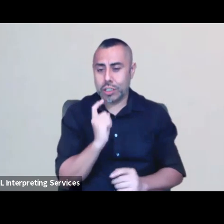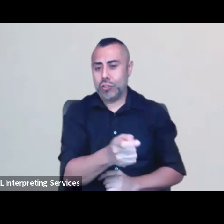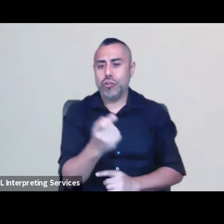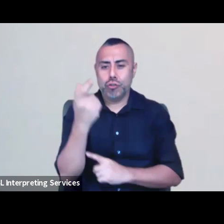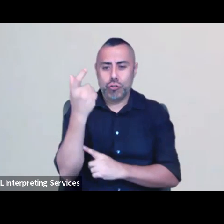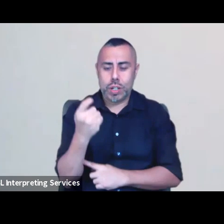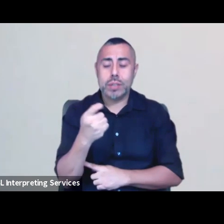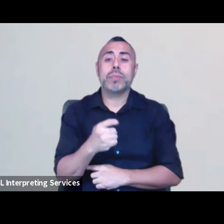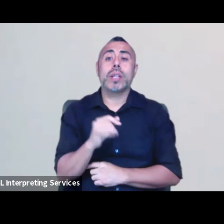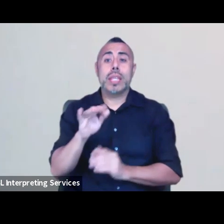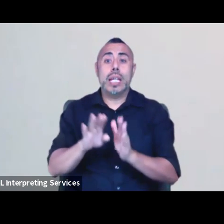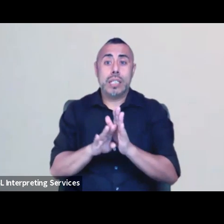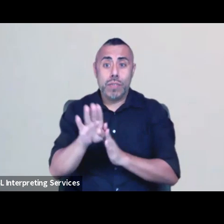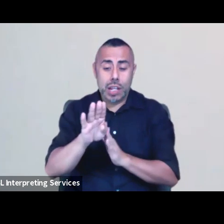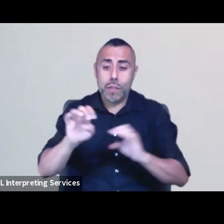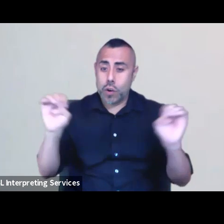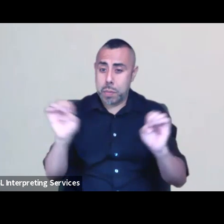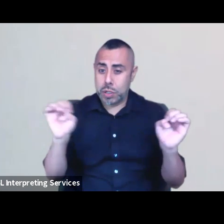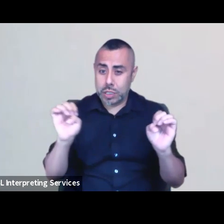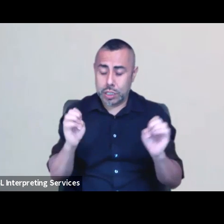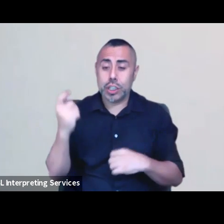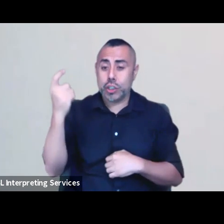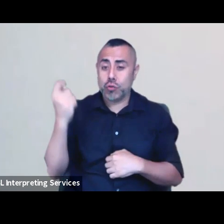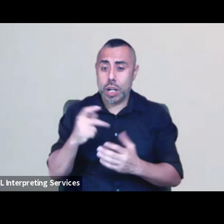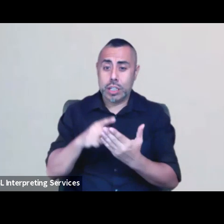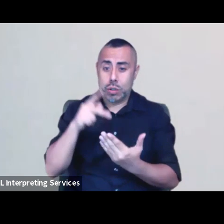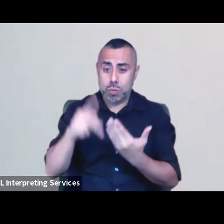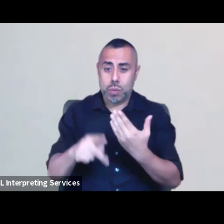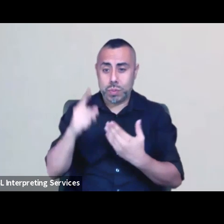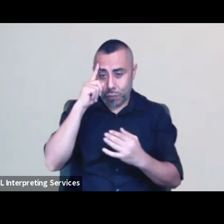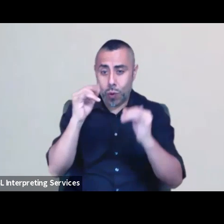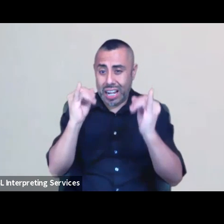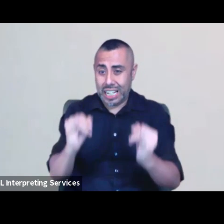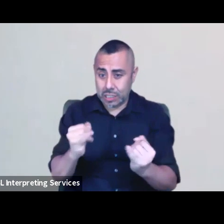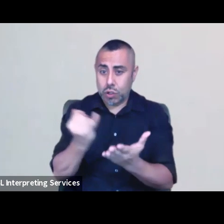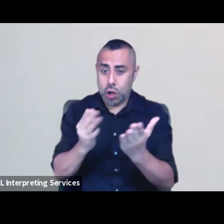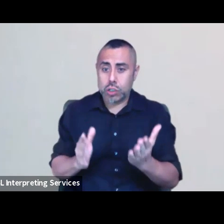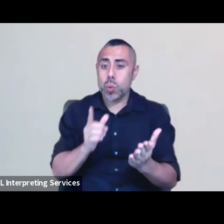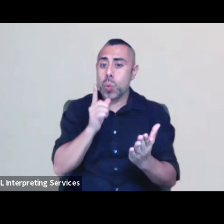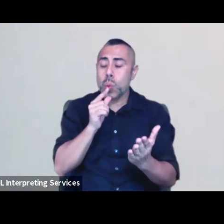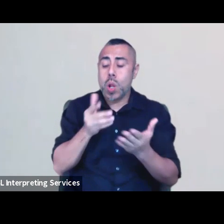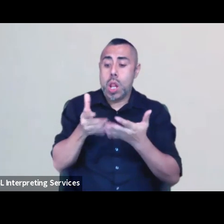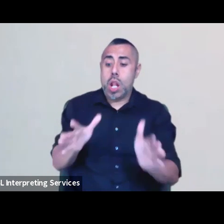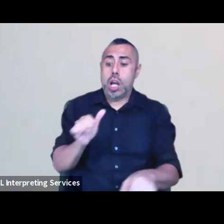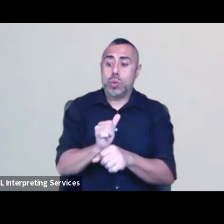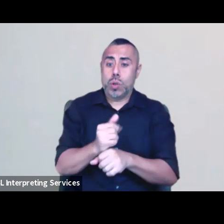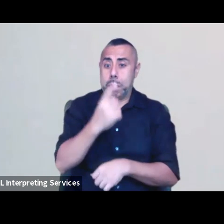for individual artists who have lost work due to this extraordinary situation is underway